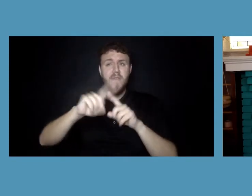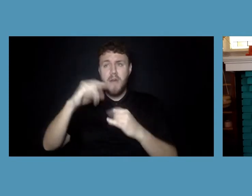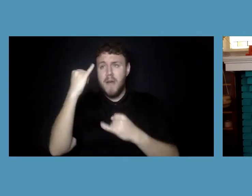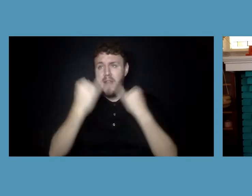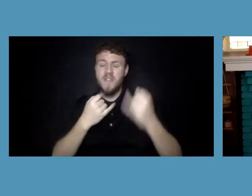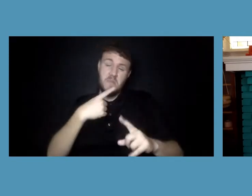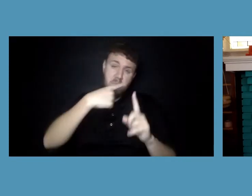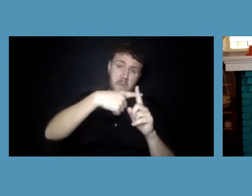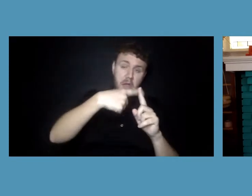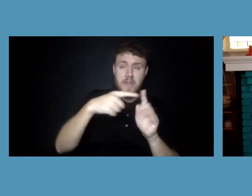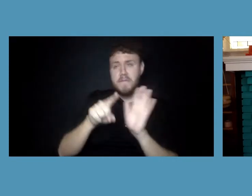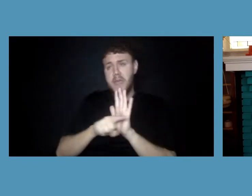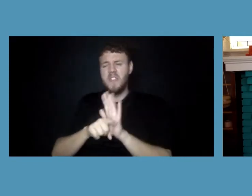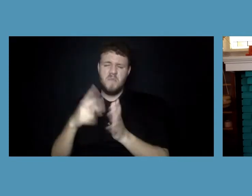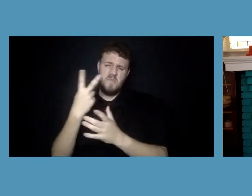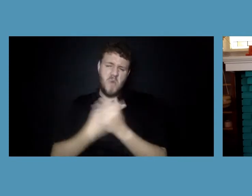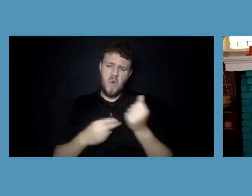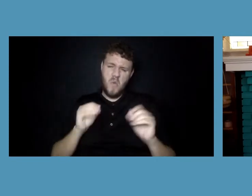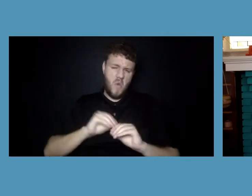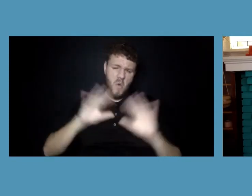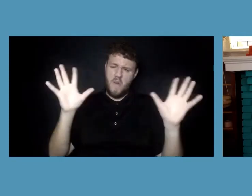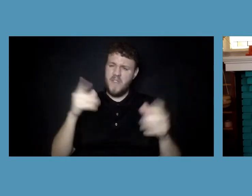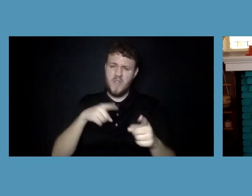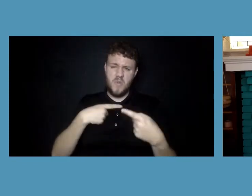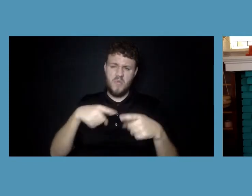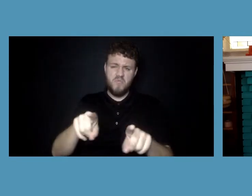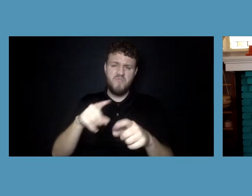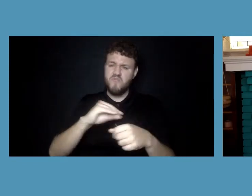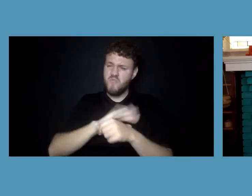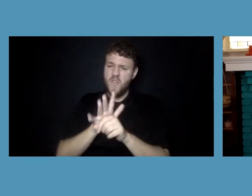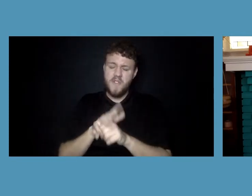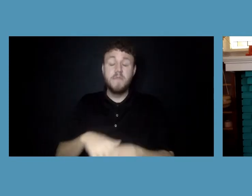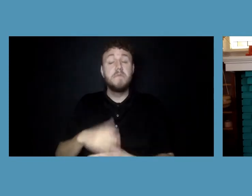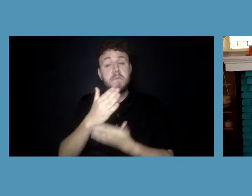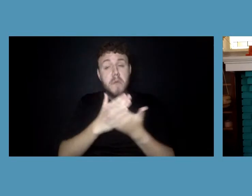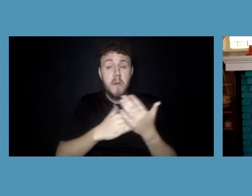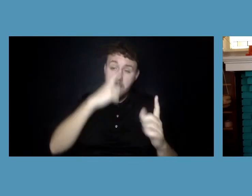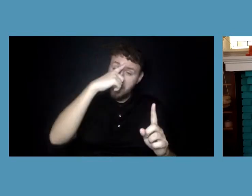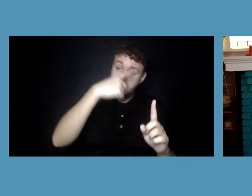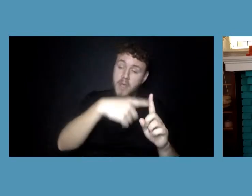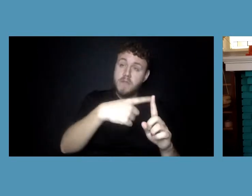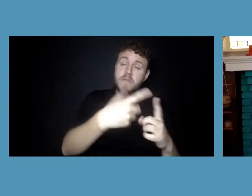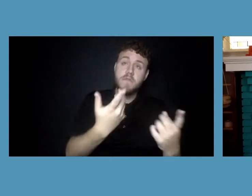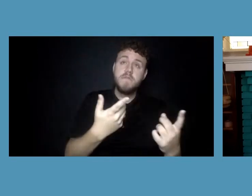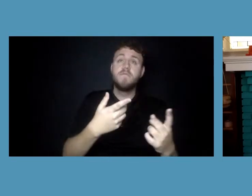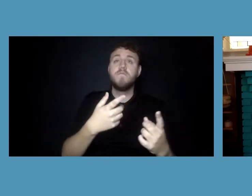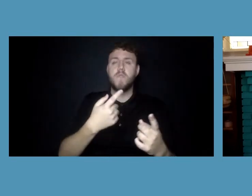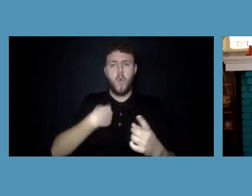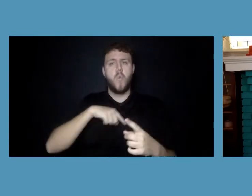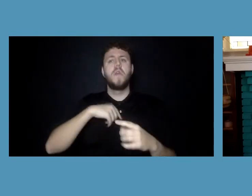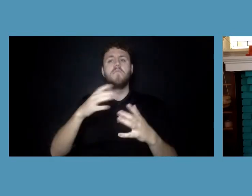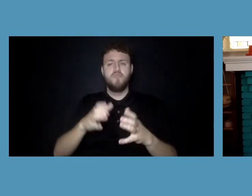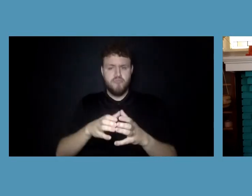negative experiences but some of the positives have been we've expanded our reach far outside